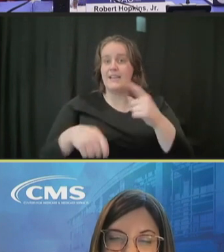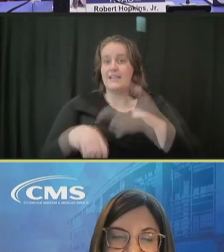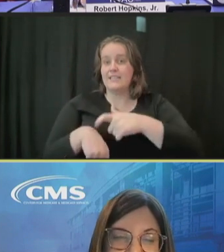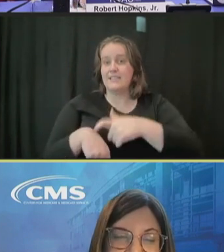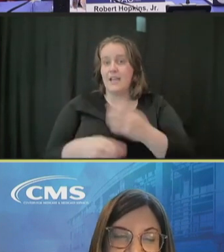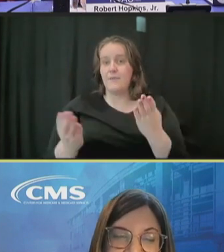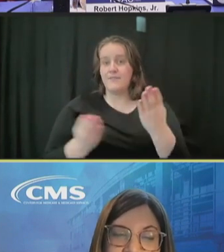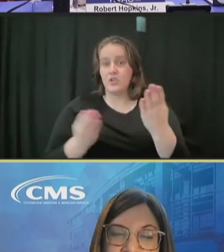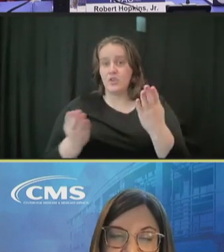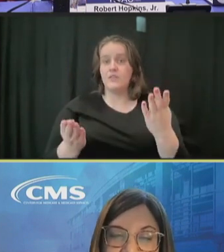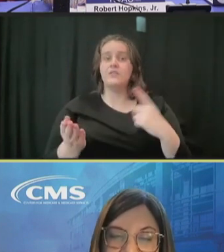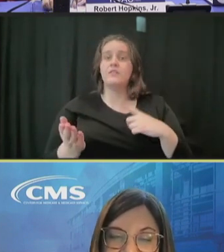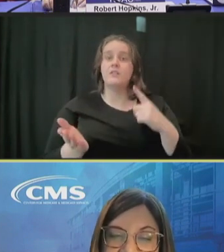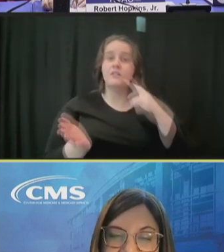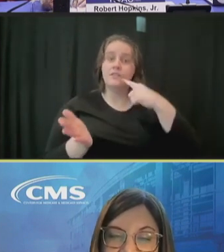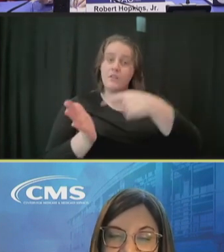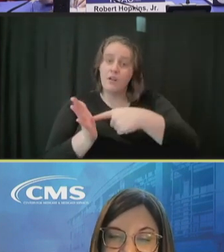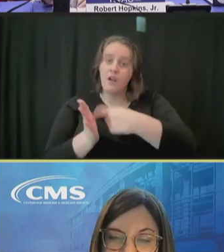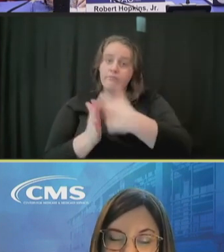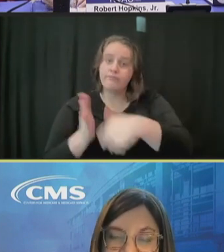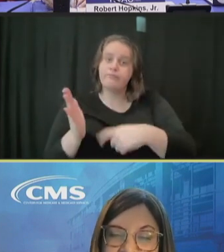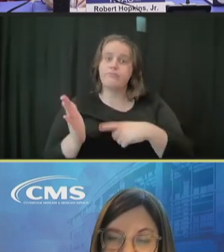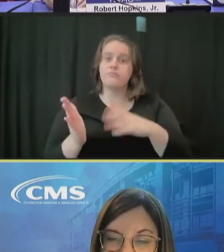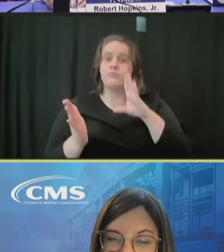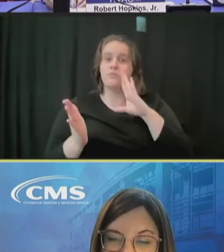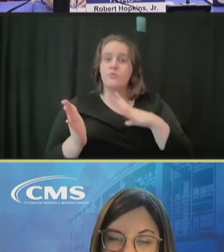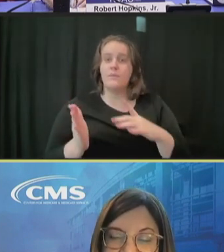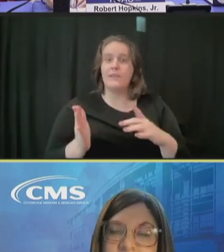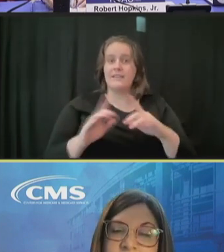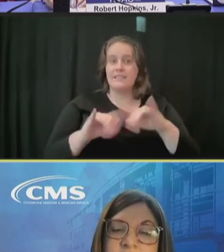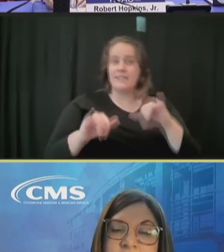will be made according to part B preventive vaccine payment rates and other settings to